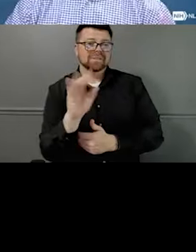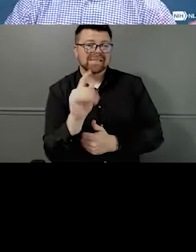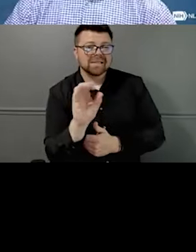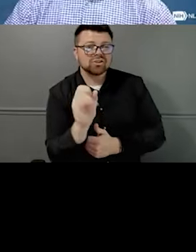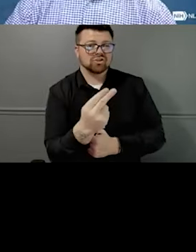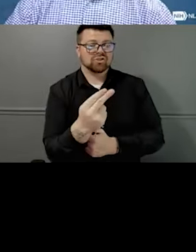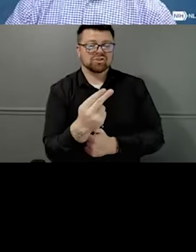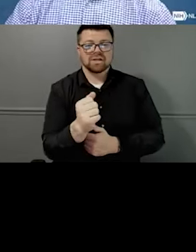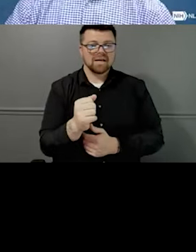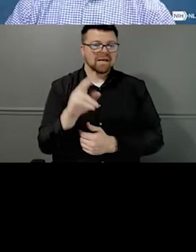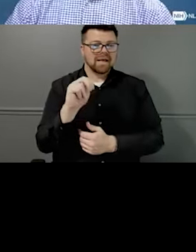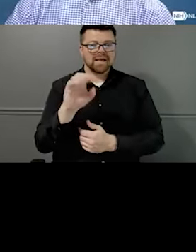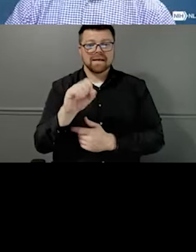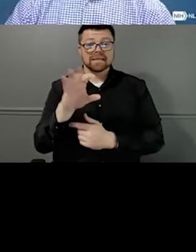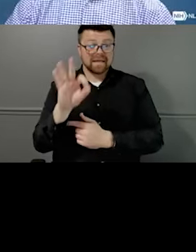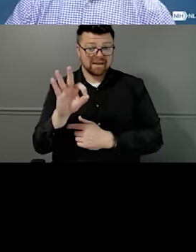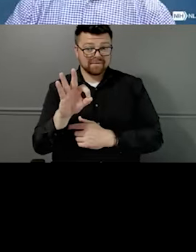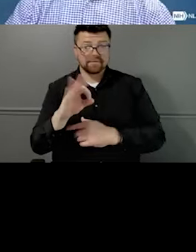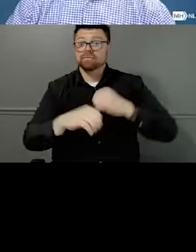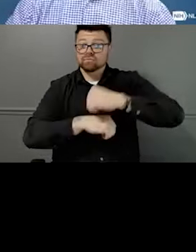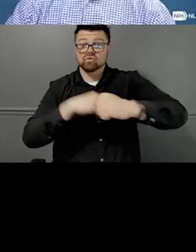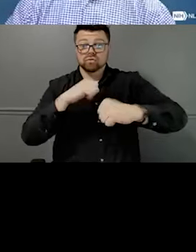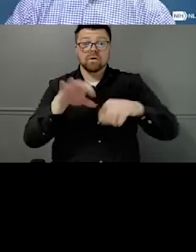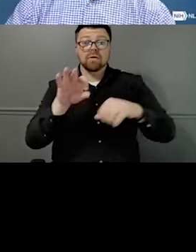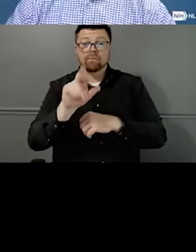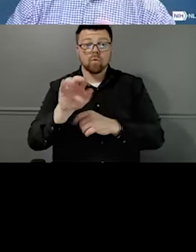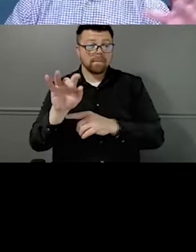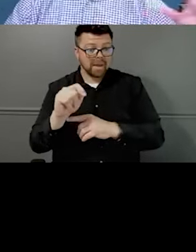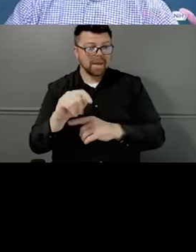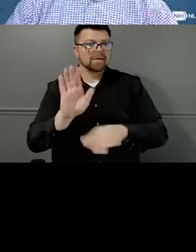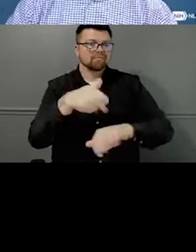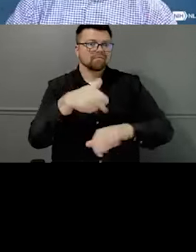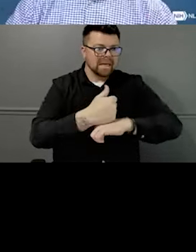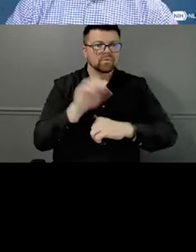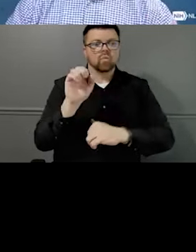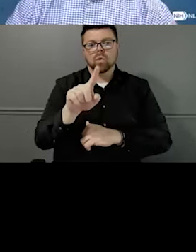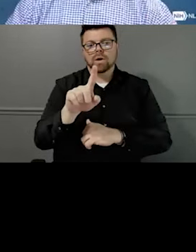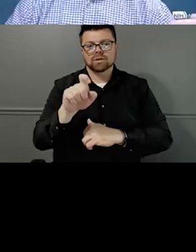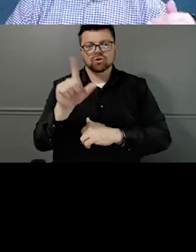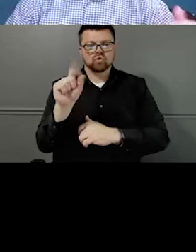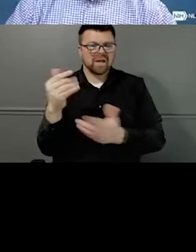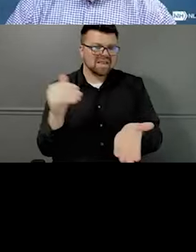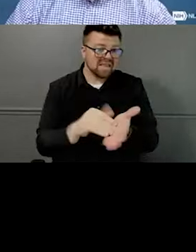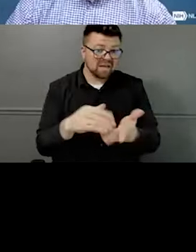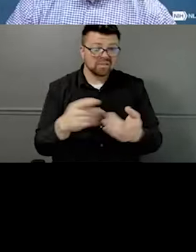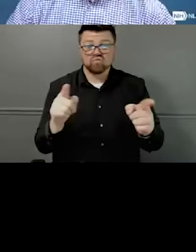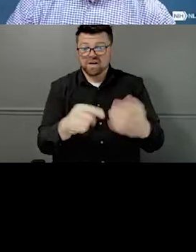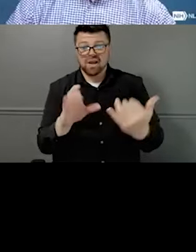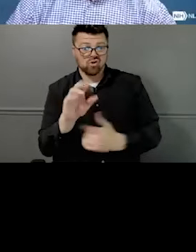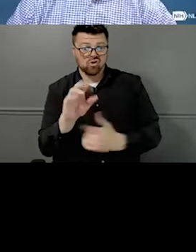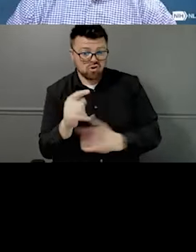120,000 current and pending other support. A lot of work that going in. I get down to NIH.